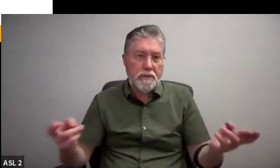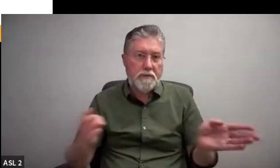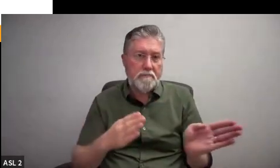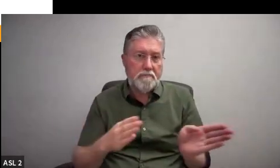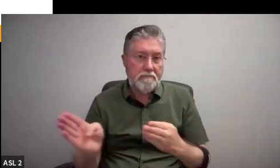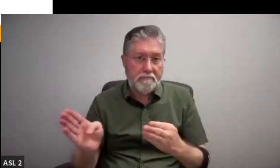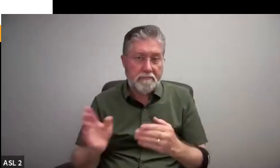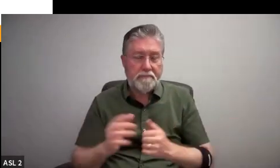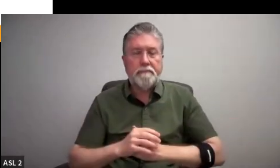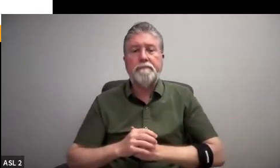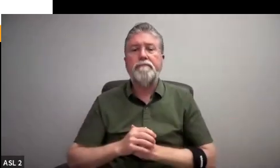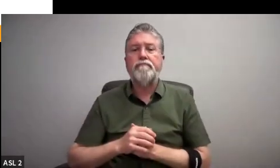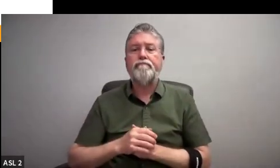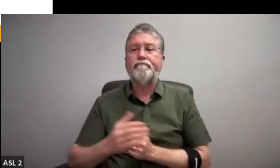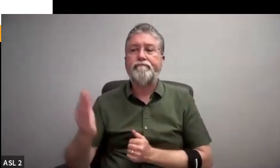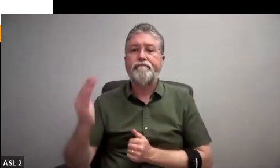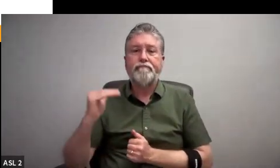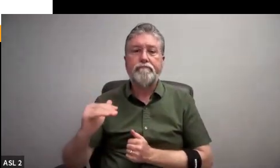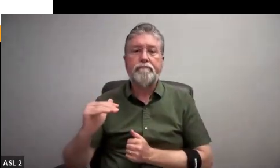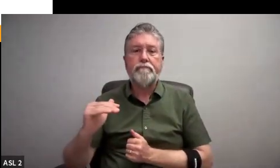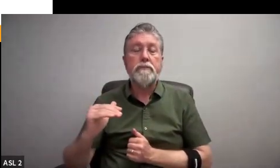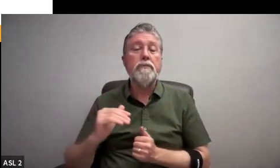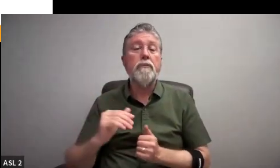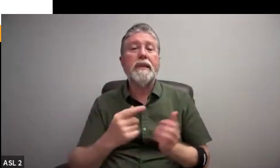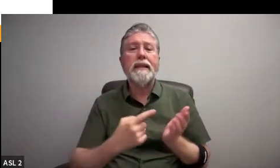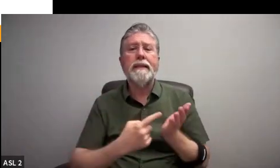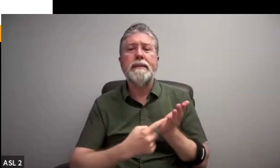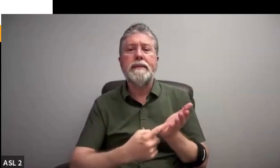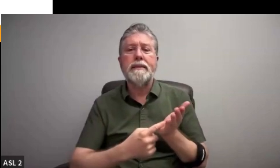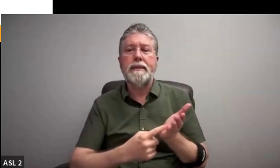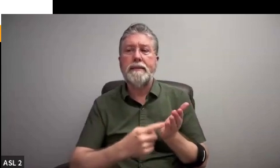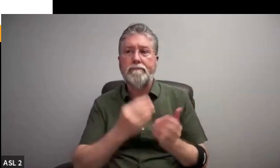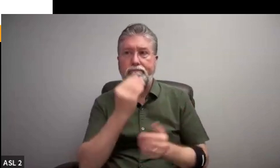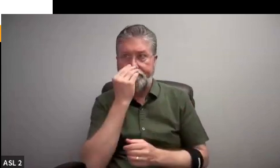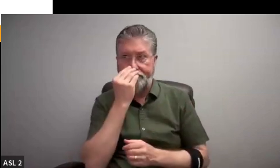So if we go to the next slide, we'll move into discussing information collection,